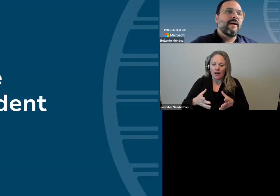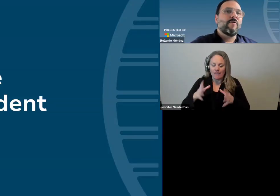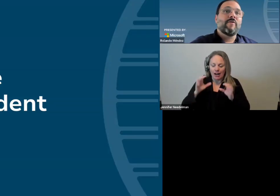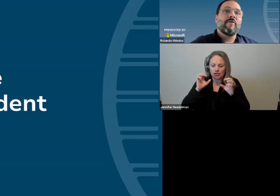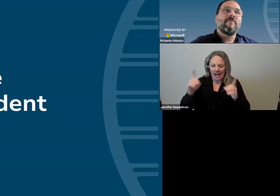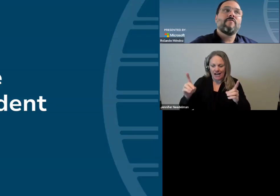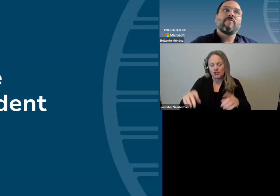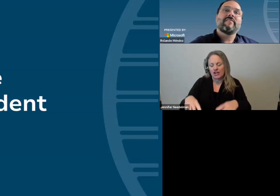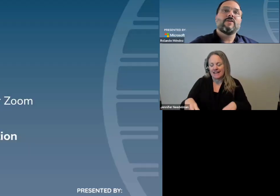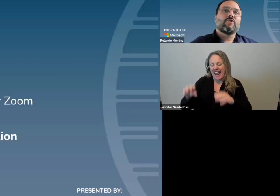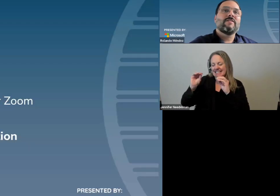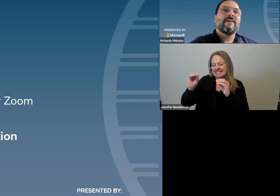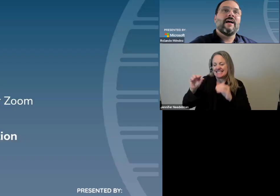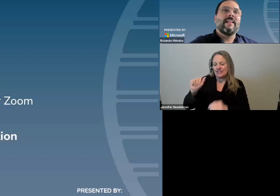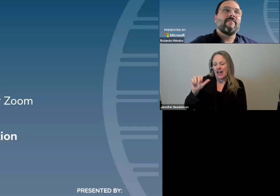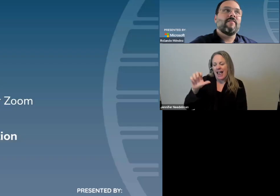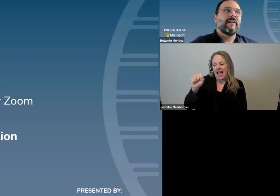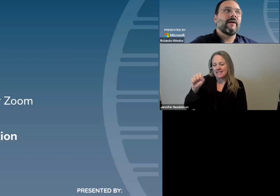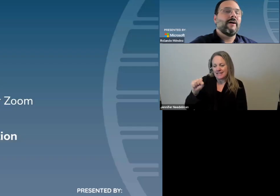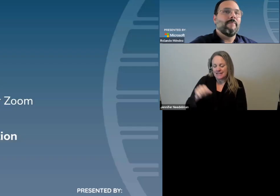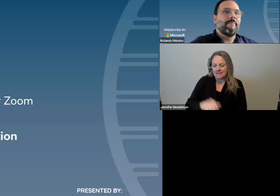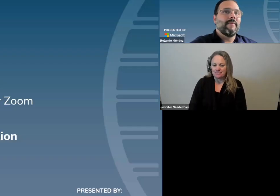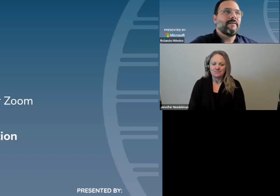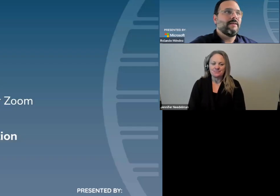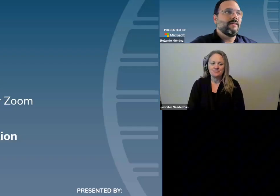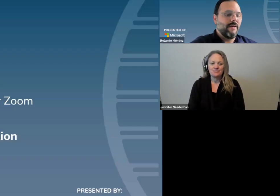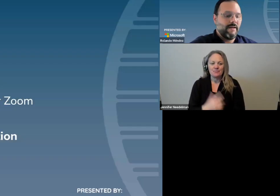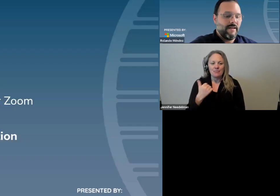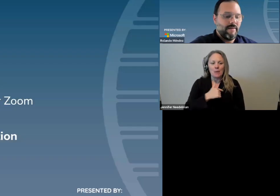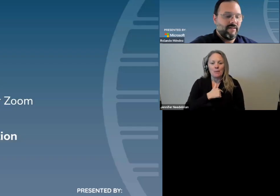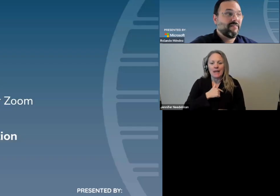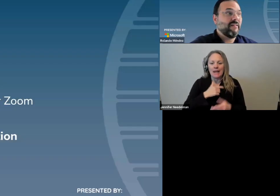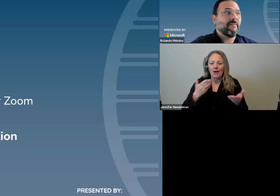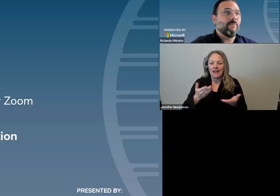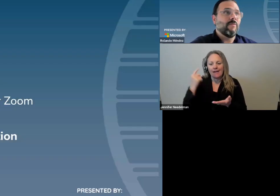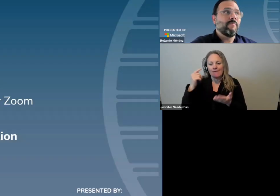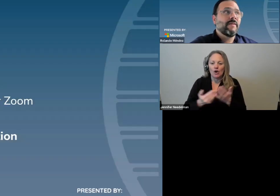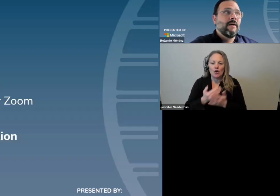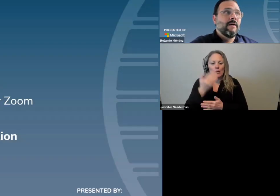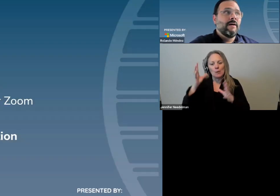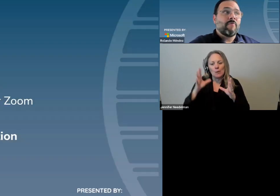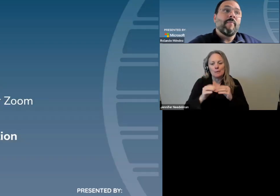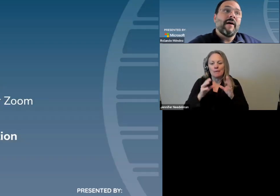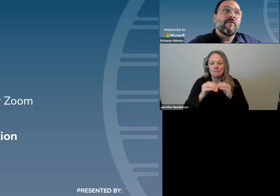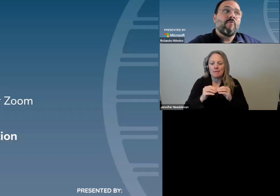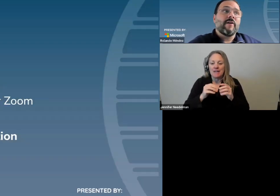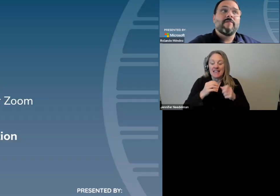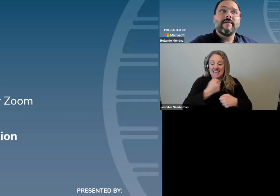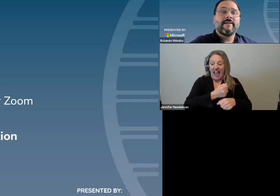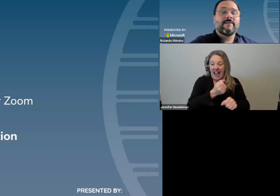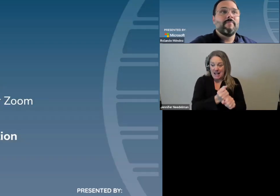and we're here for the session Leveling Up: Making Games Accessible. As a reminder, we're committed